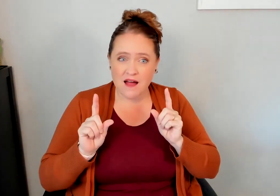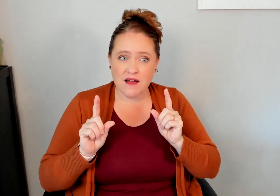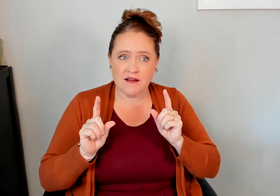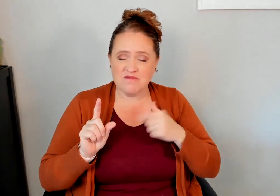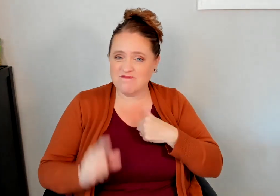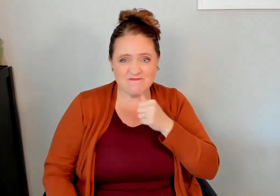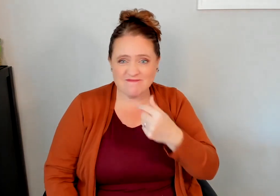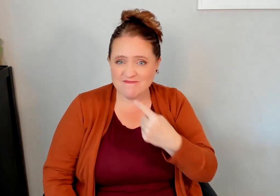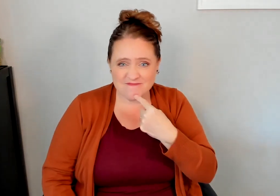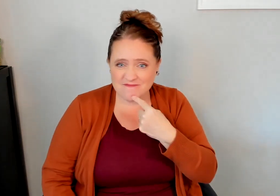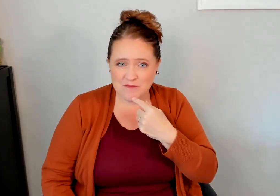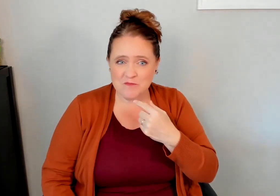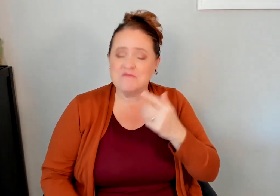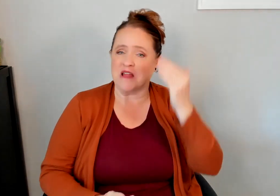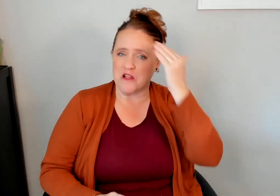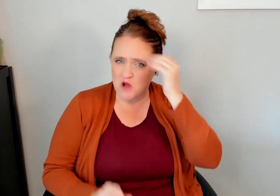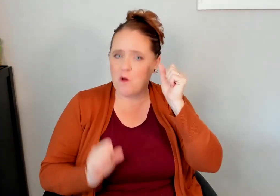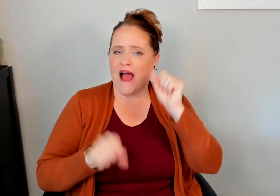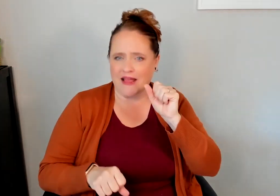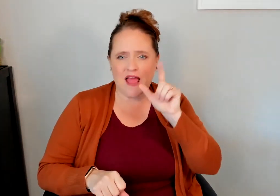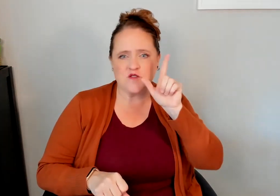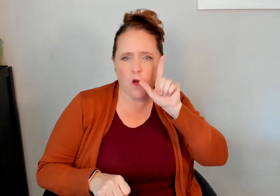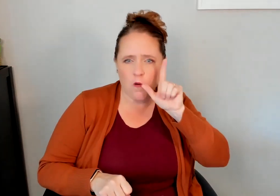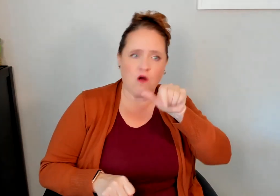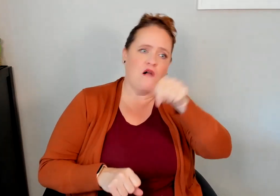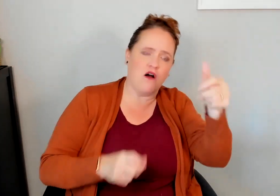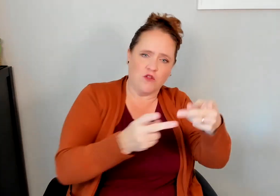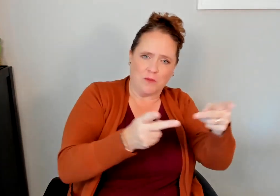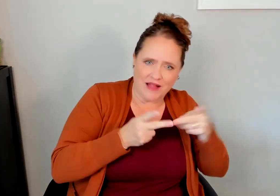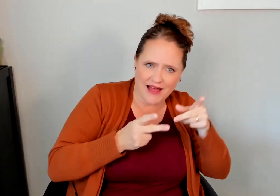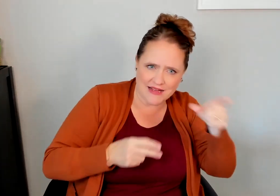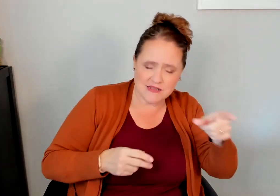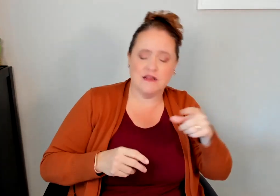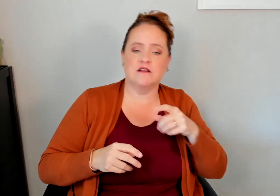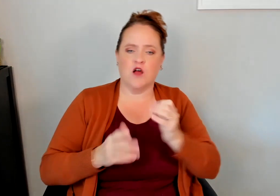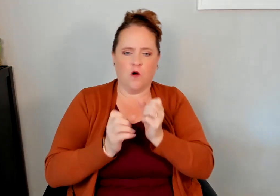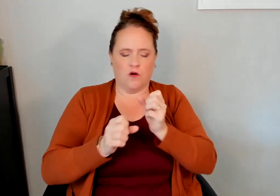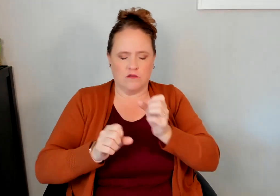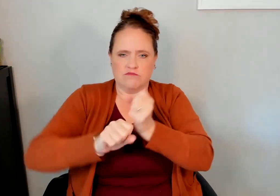but i will tell you i did not miss it at my day at daishi maya chan you can find other places